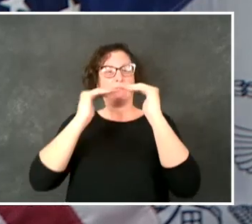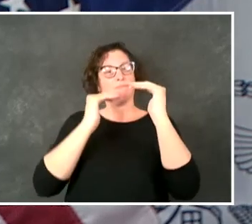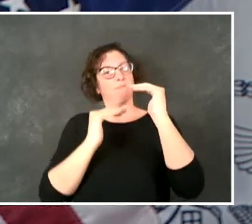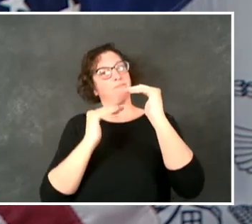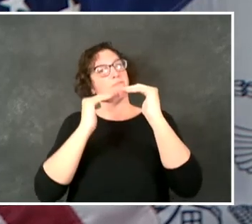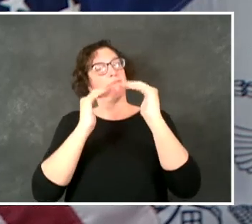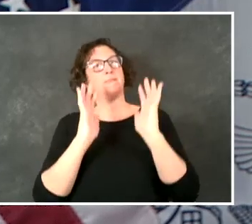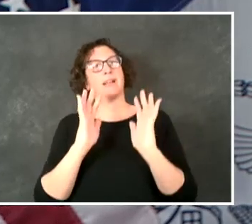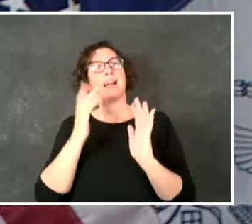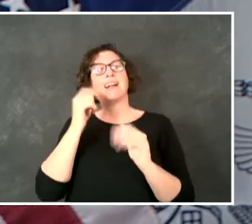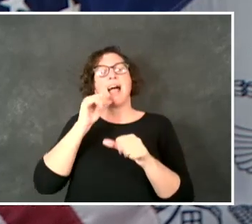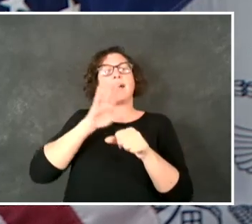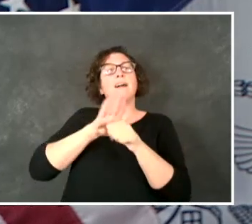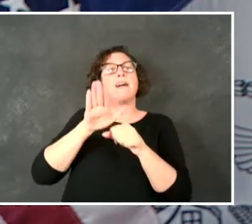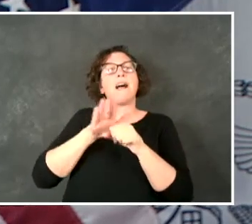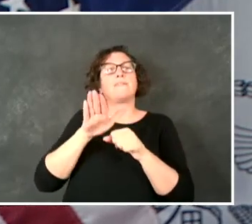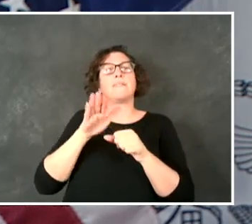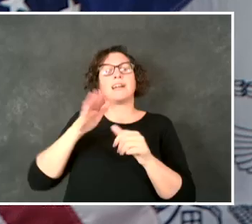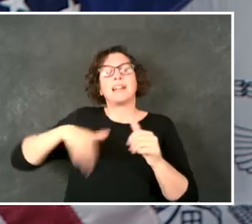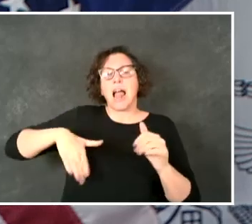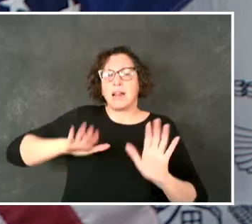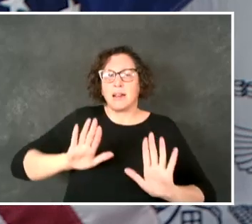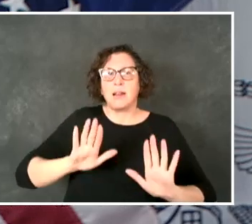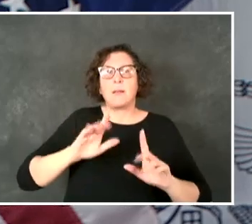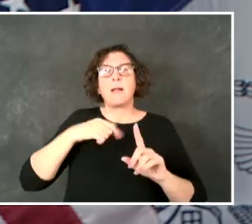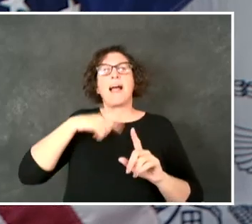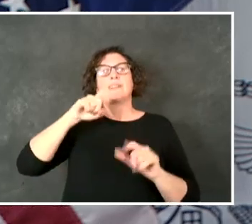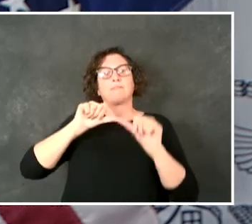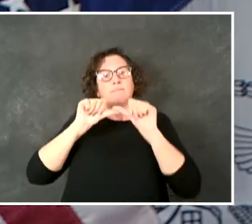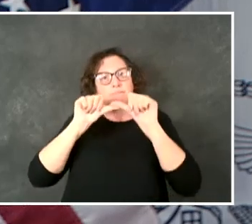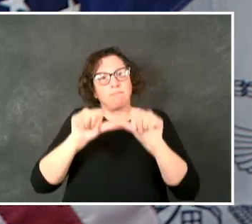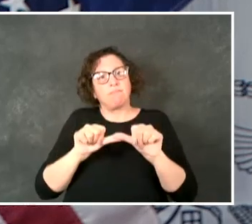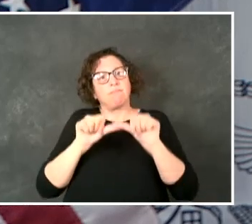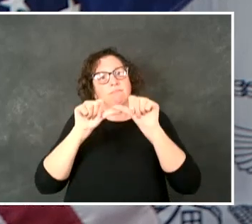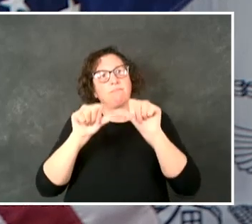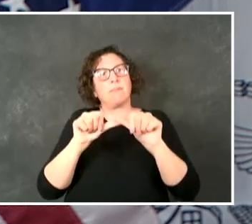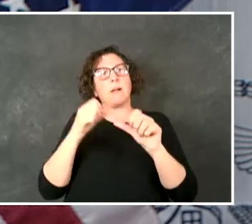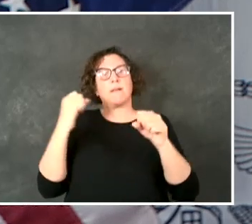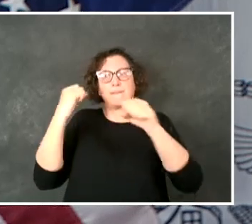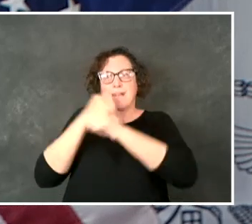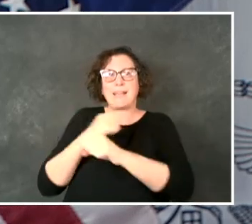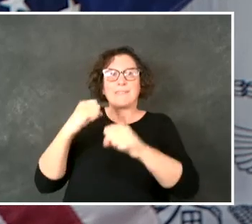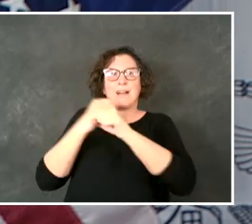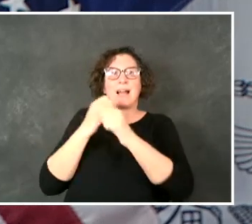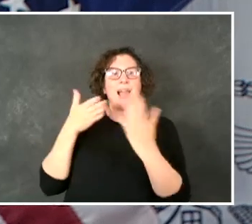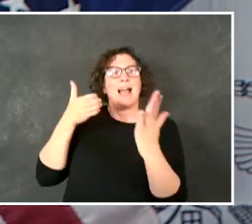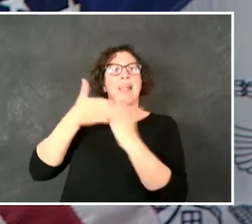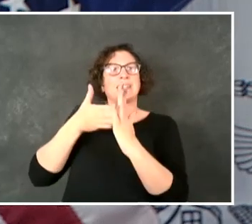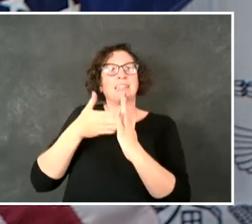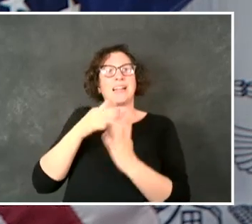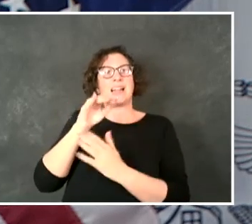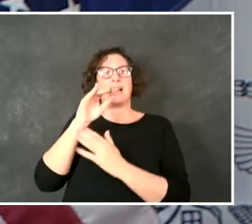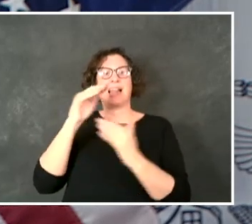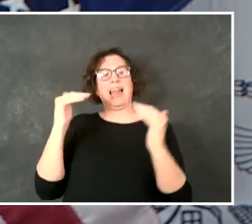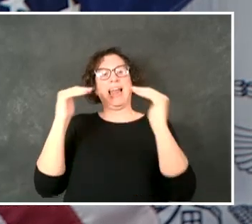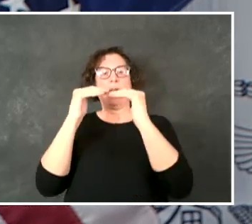NO QUESTION THAT WAS THE RIGHT DIRECTION. NO ONE SAID THAT'S ENOUGH TO SOLVE THE FUNDAMENTAL PROBLEM. WE HAVE TO KEEP FIGHTING AND GOINGDE EERP.